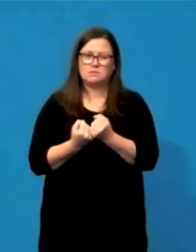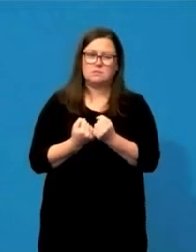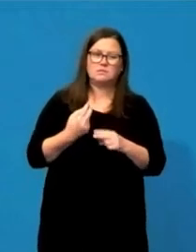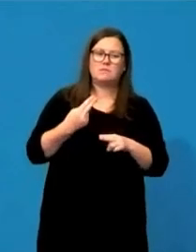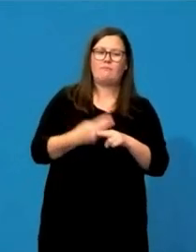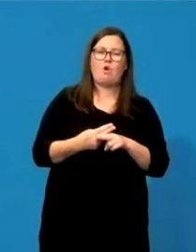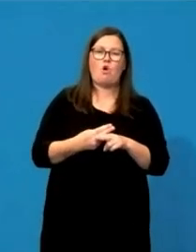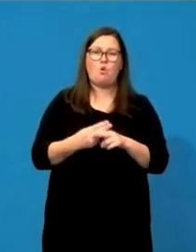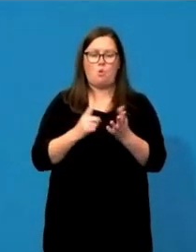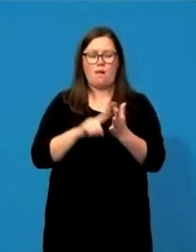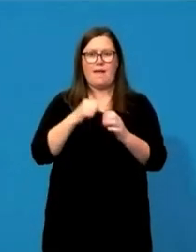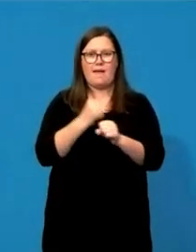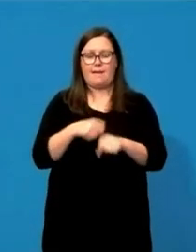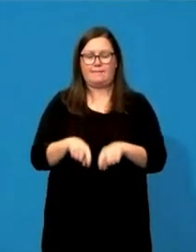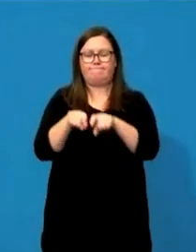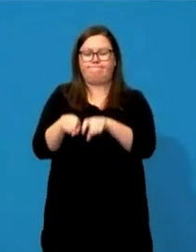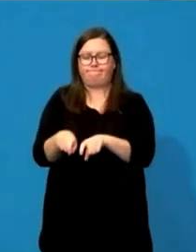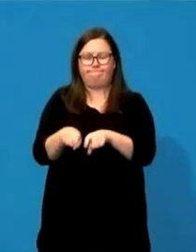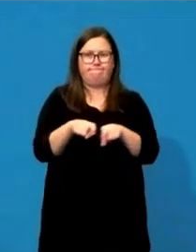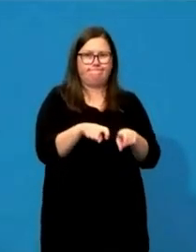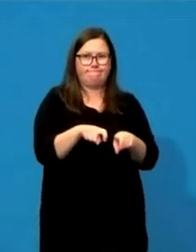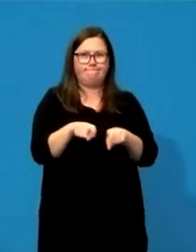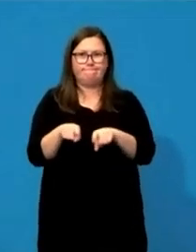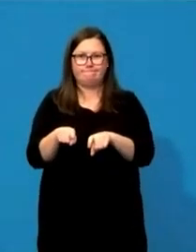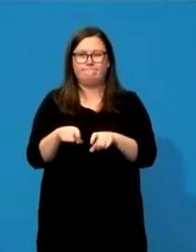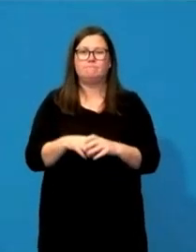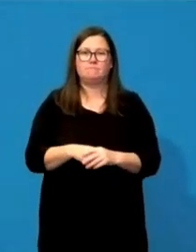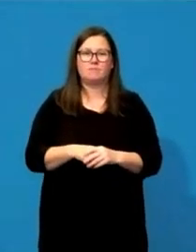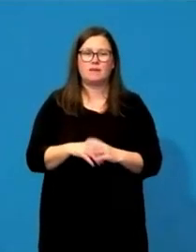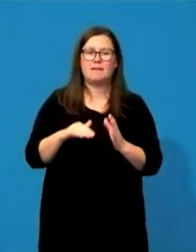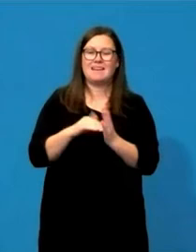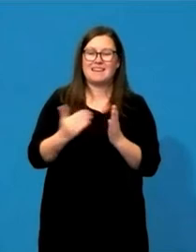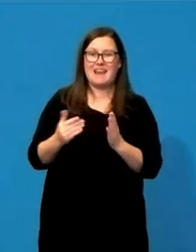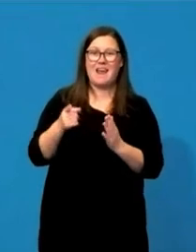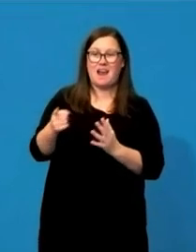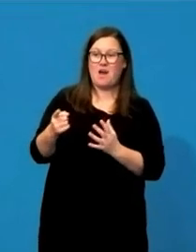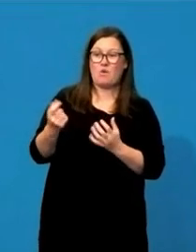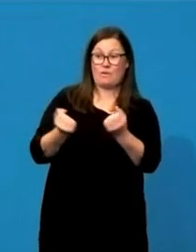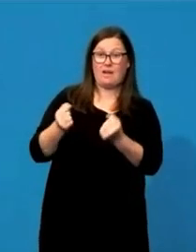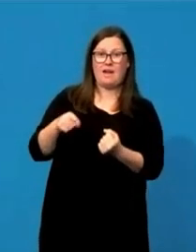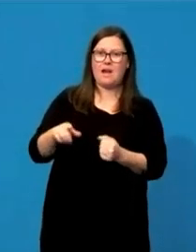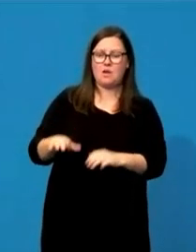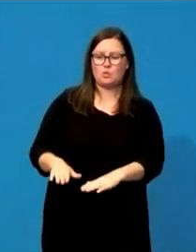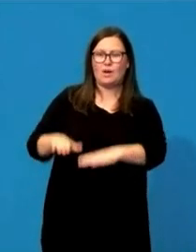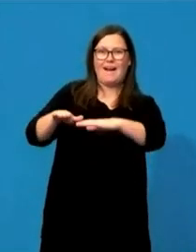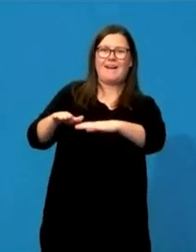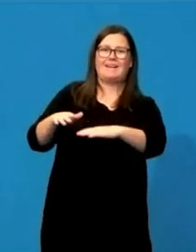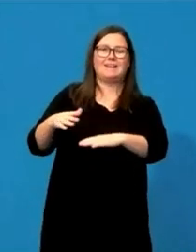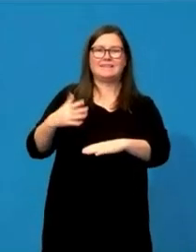hoist to help you in and out of it? Yeah, now it's high. Yeah. So, it makes it hard, hey, without the hoist? Yeah.